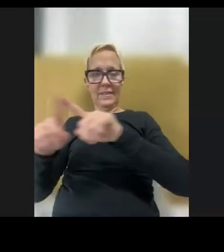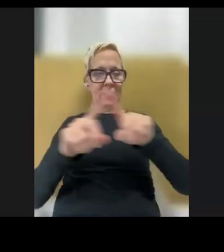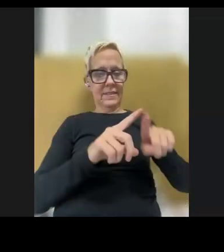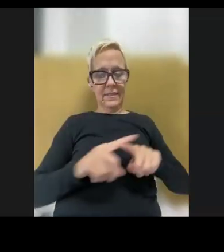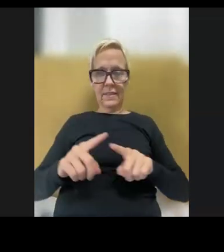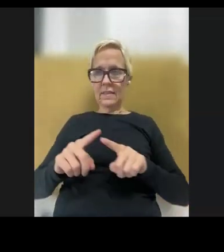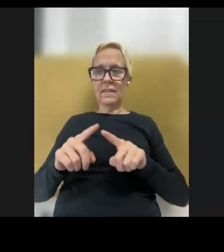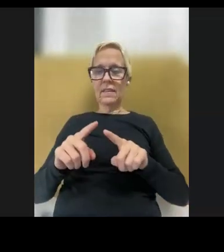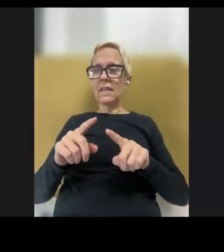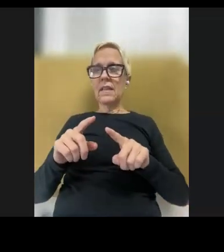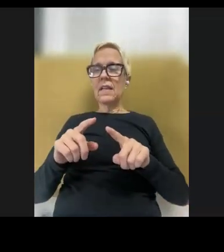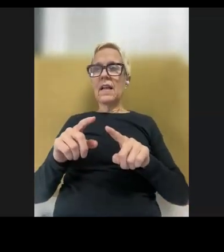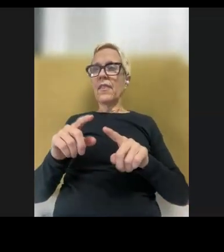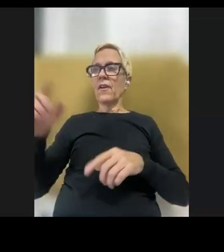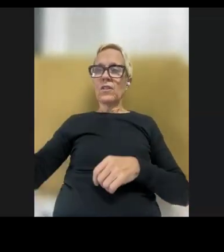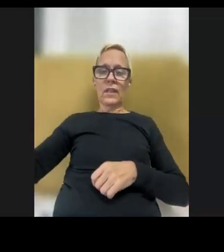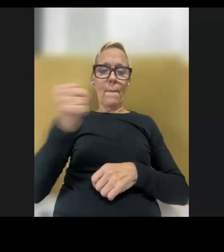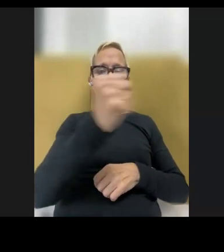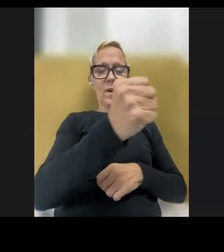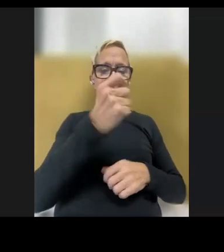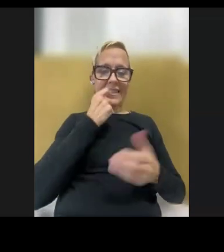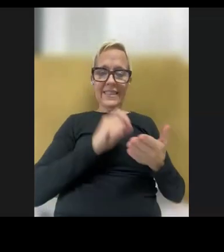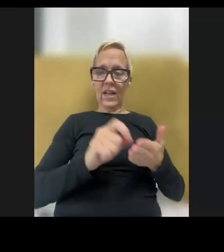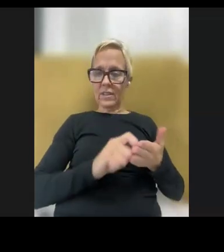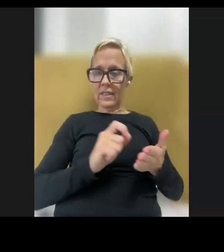So KDADS, DCF, KDH E, department of housing, those are, you know the bureaucratic pieces of government where they are not elected officials.